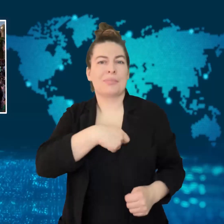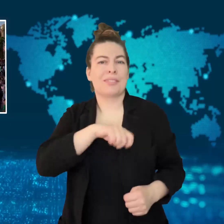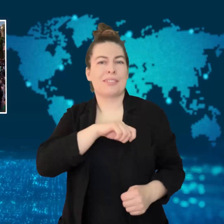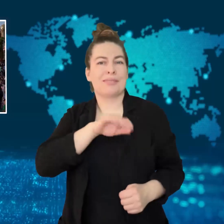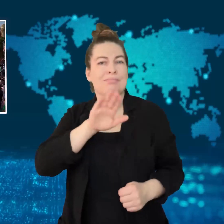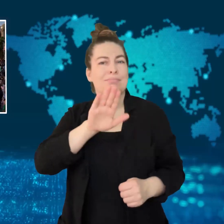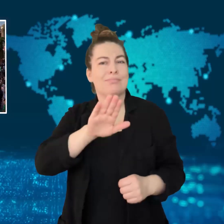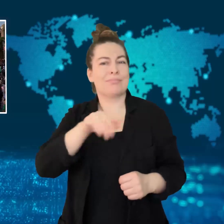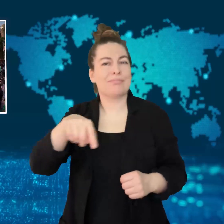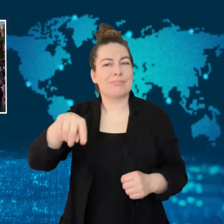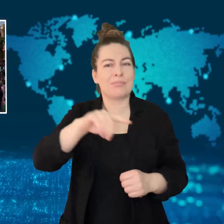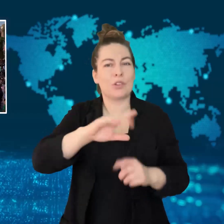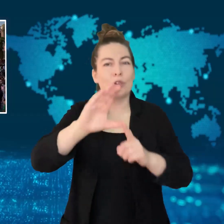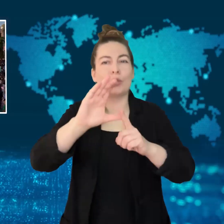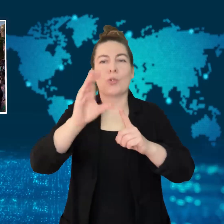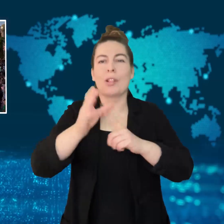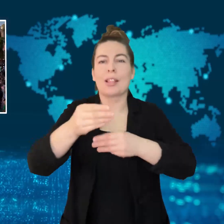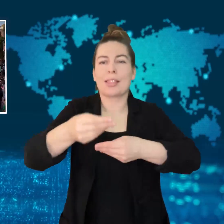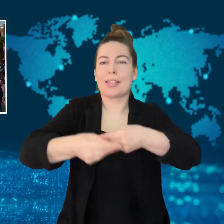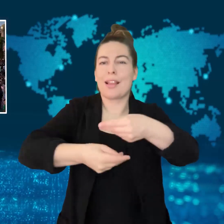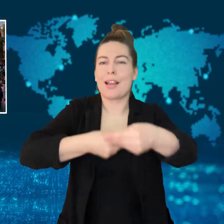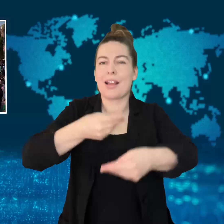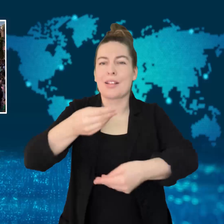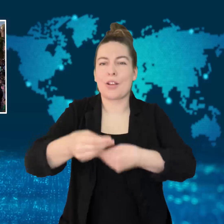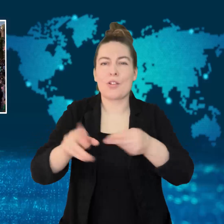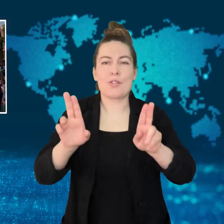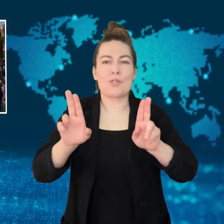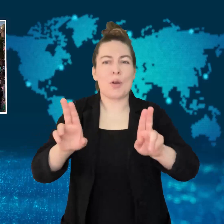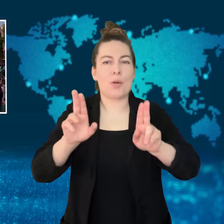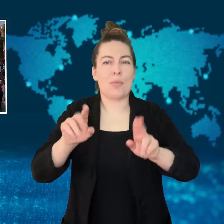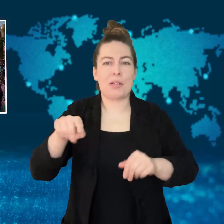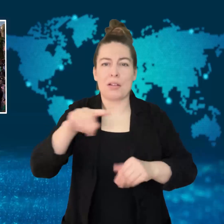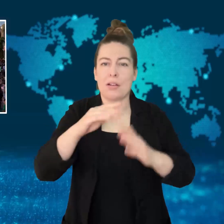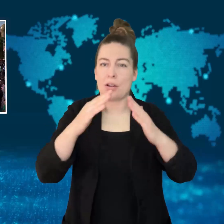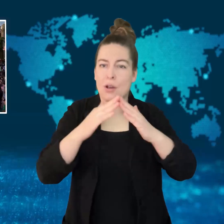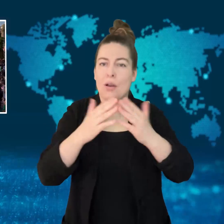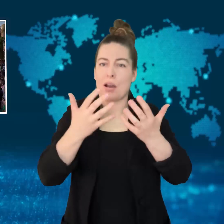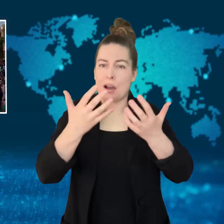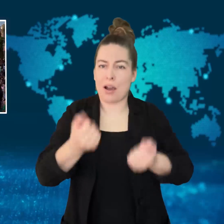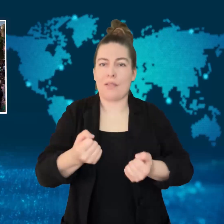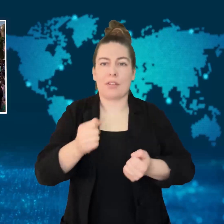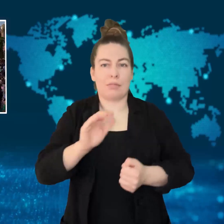but organizers say there were 100,000.